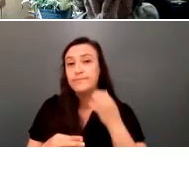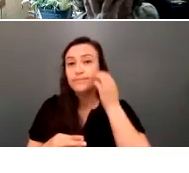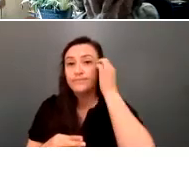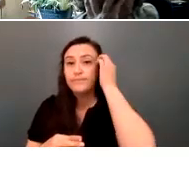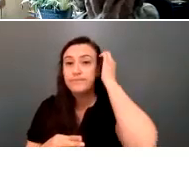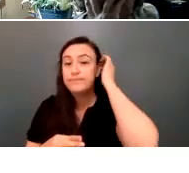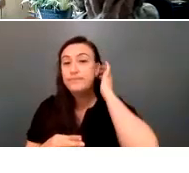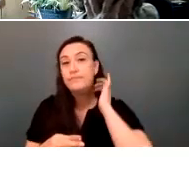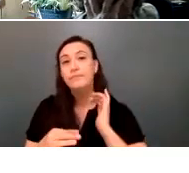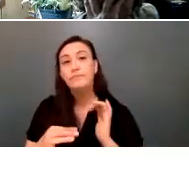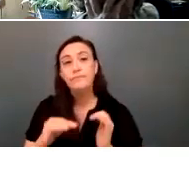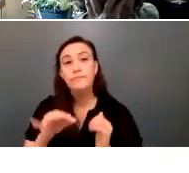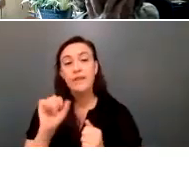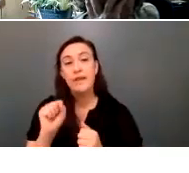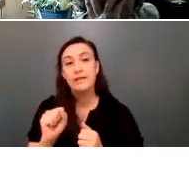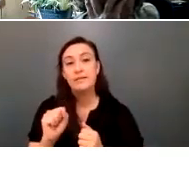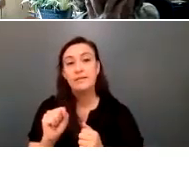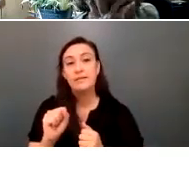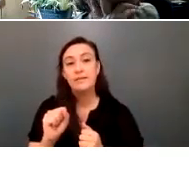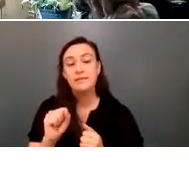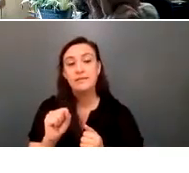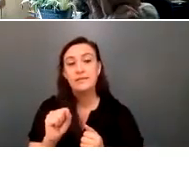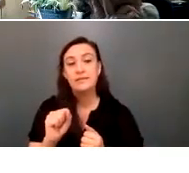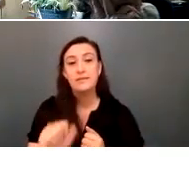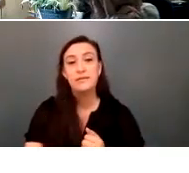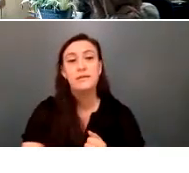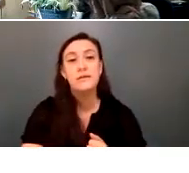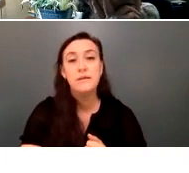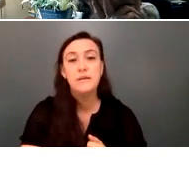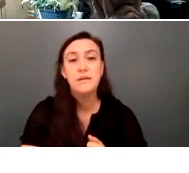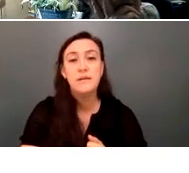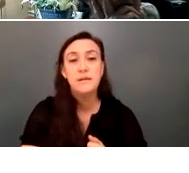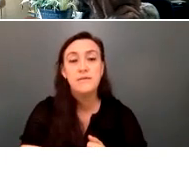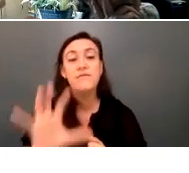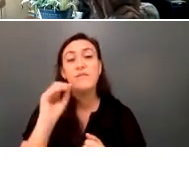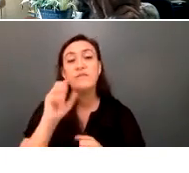Pull up with 50 hours of education or training in the field so it does